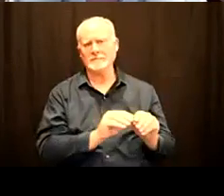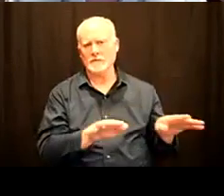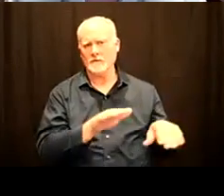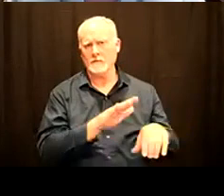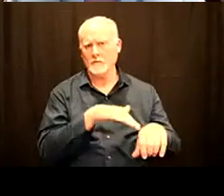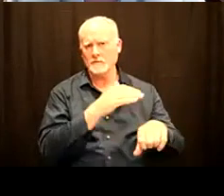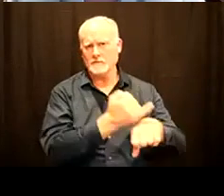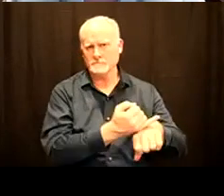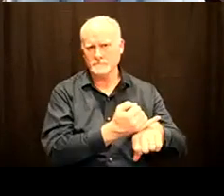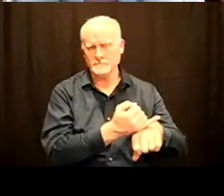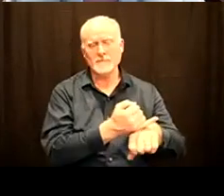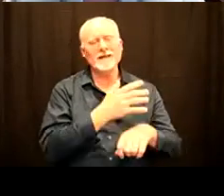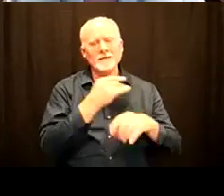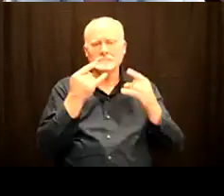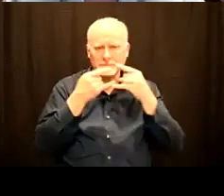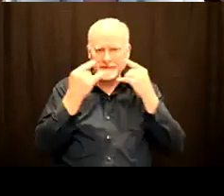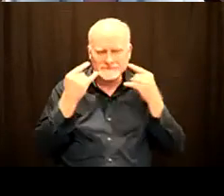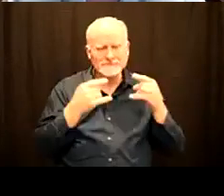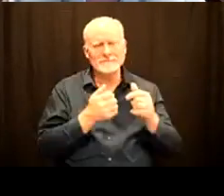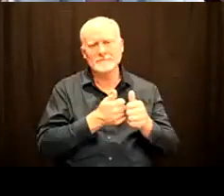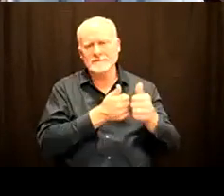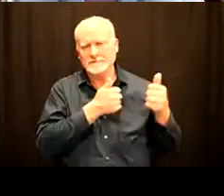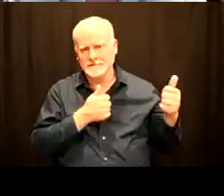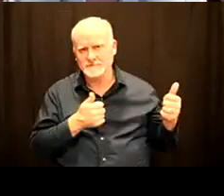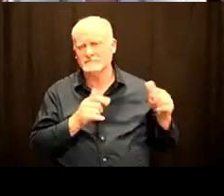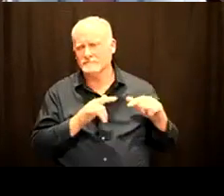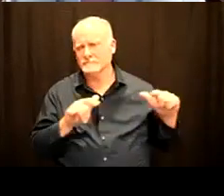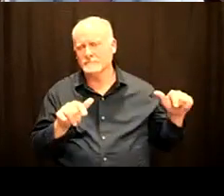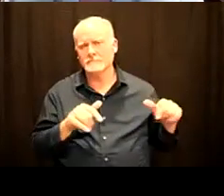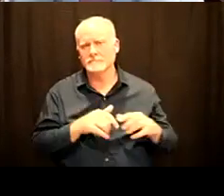with the masking and distancing and all of those other precautions built into our plan